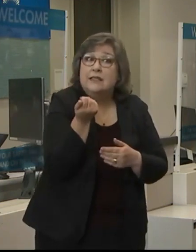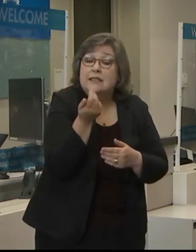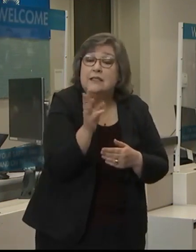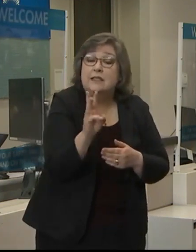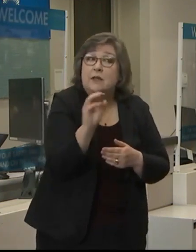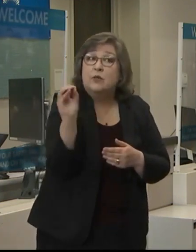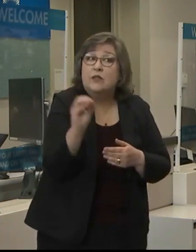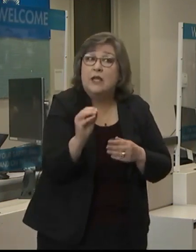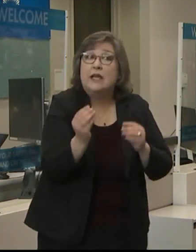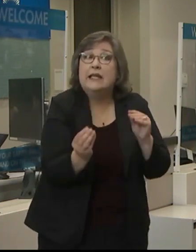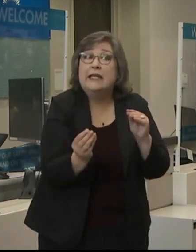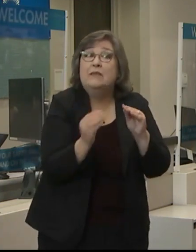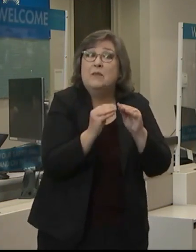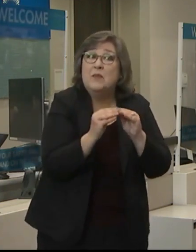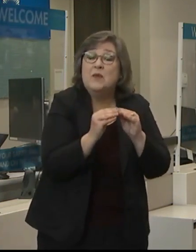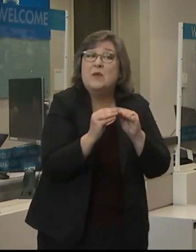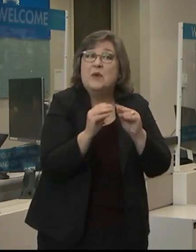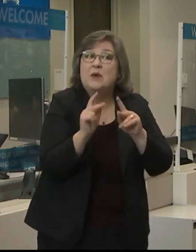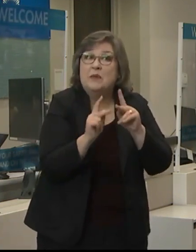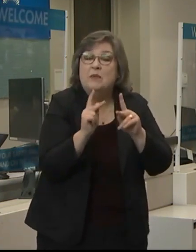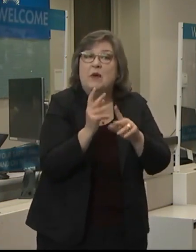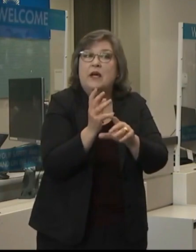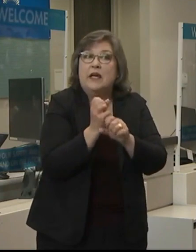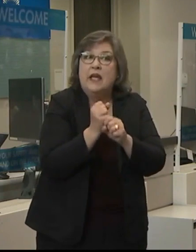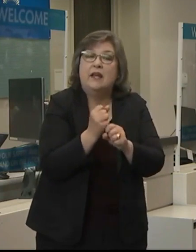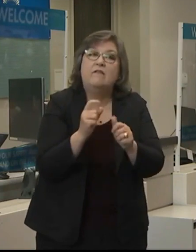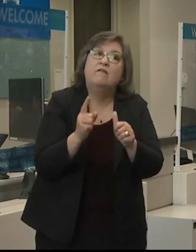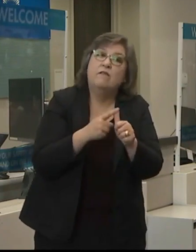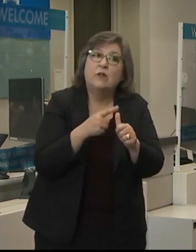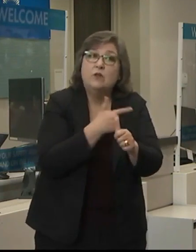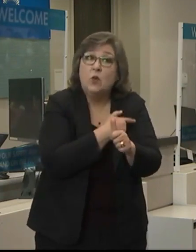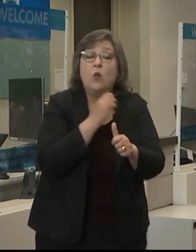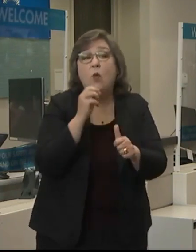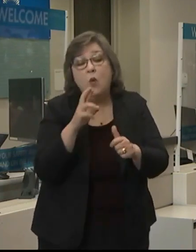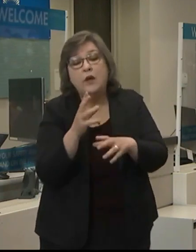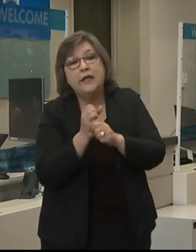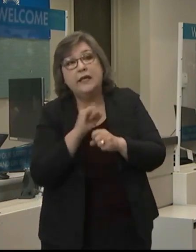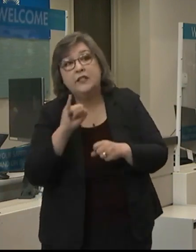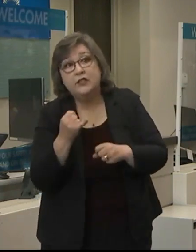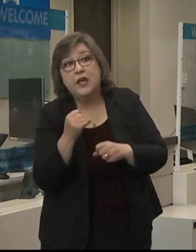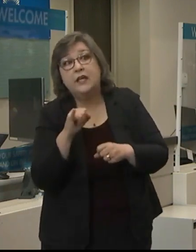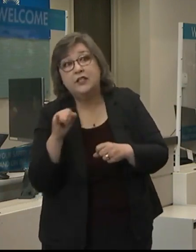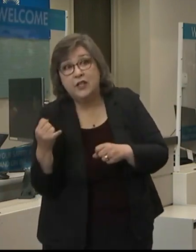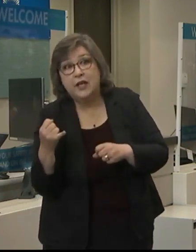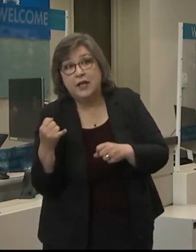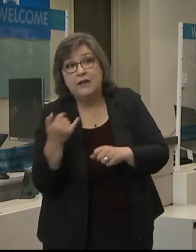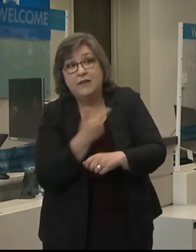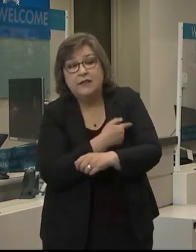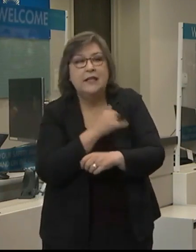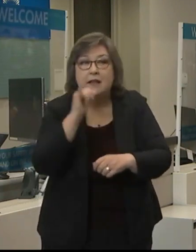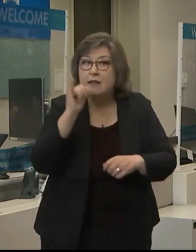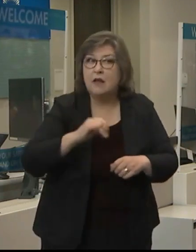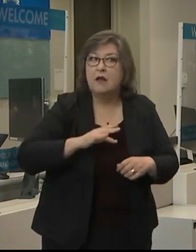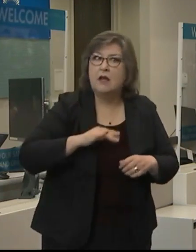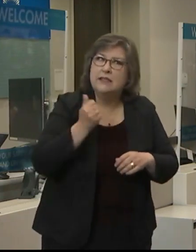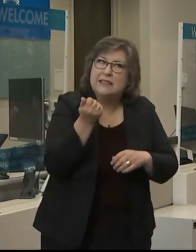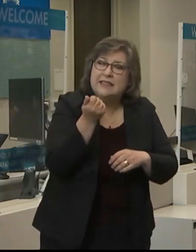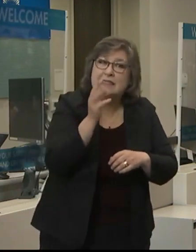dose or receiving a J&J vaccine, a 16% increase in vaccinations. Last week.